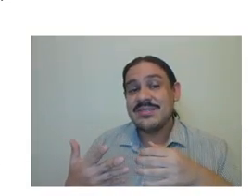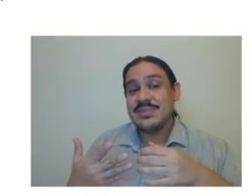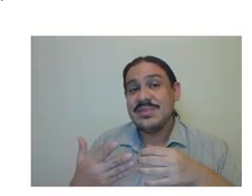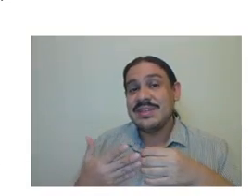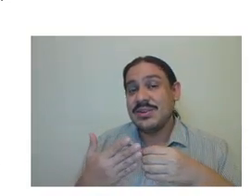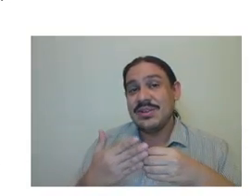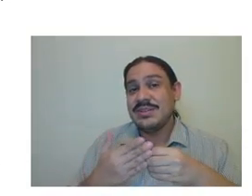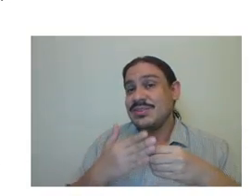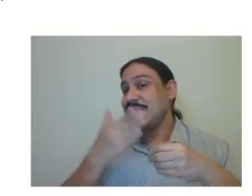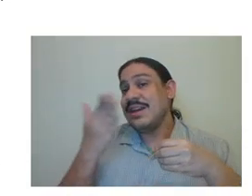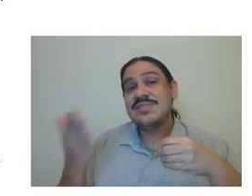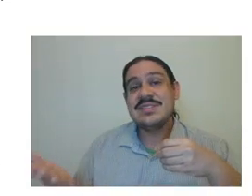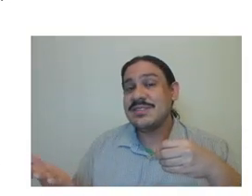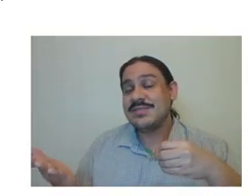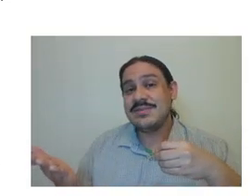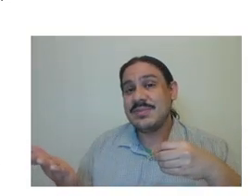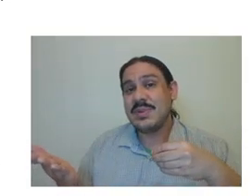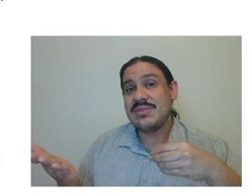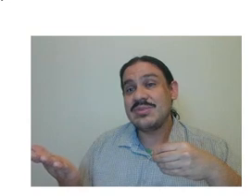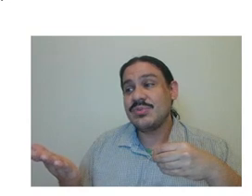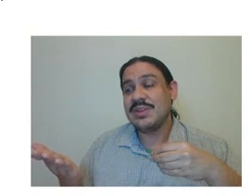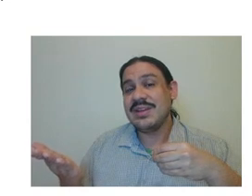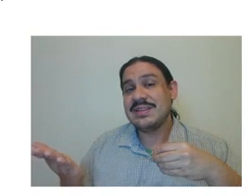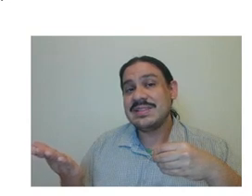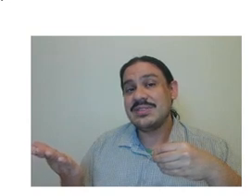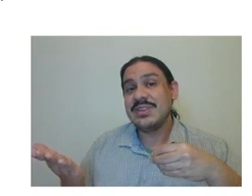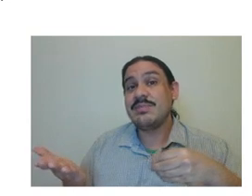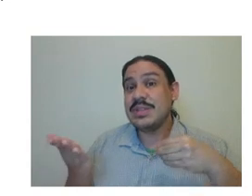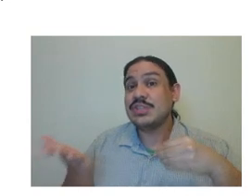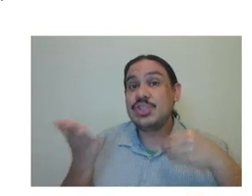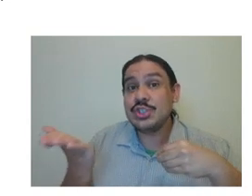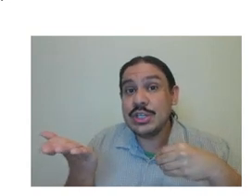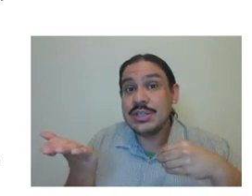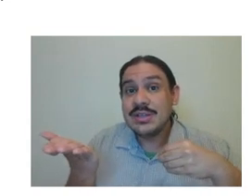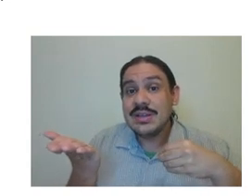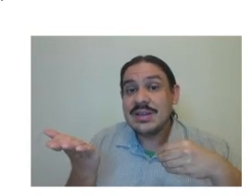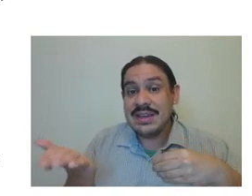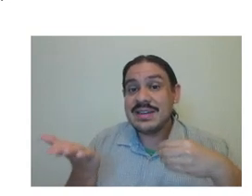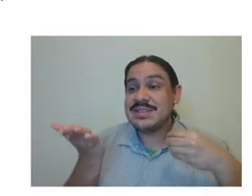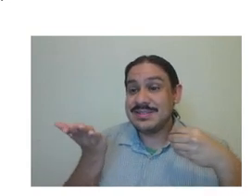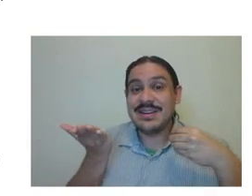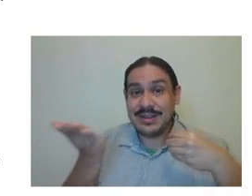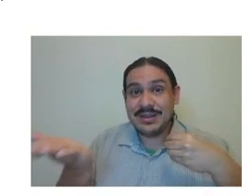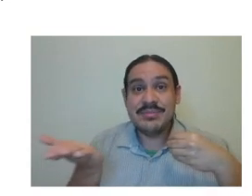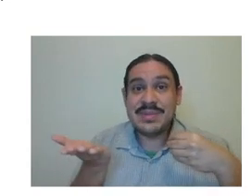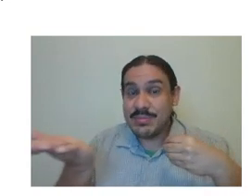going to help them with their development of linguistic capabilities